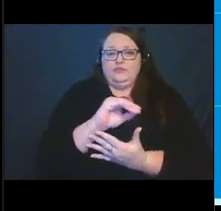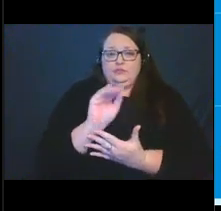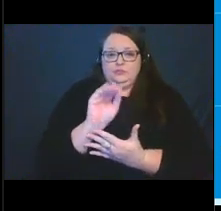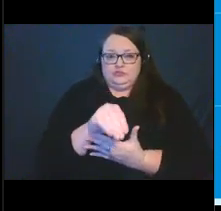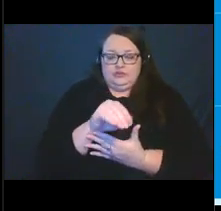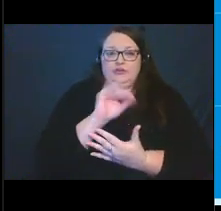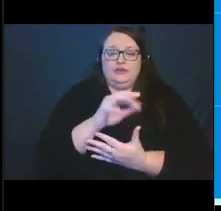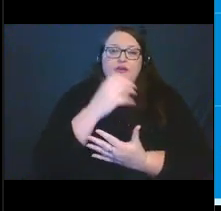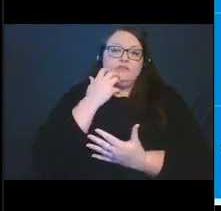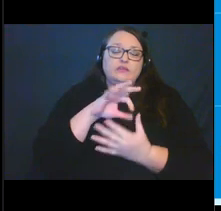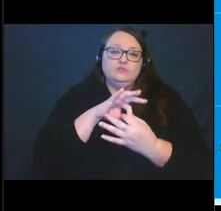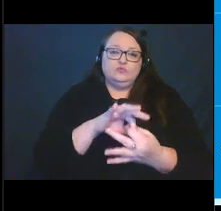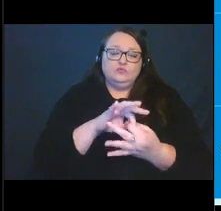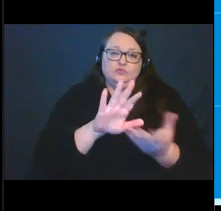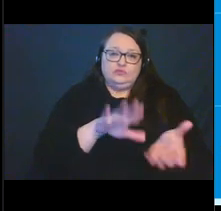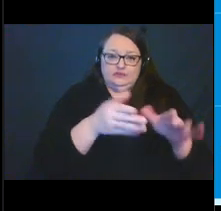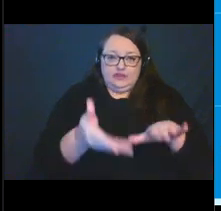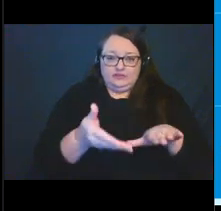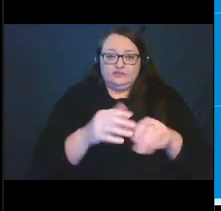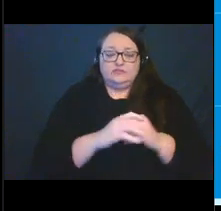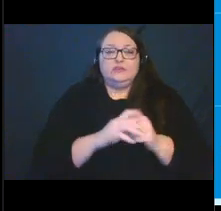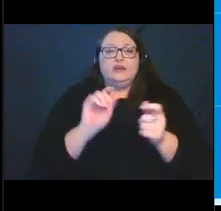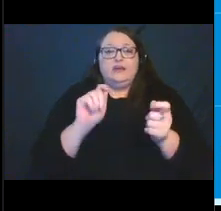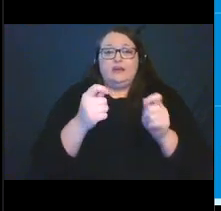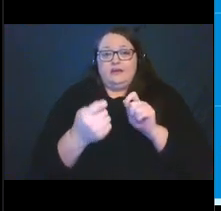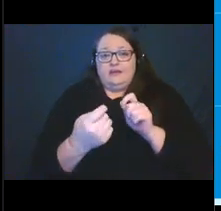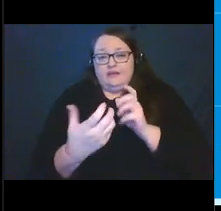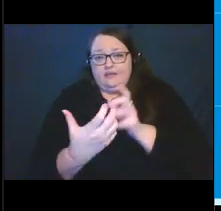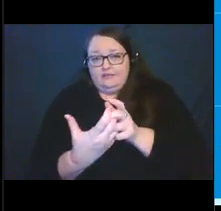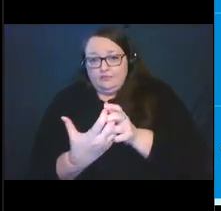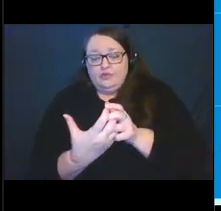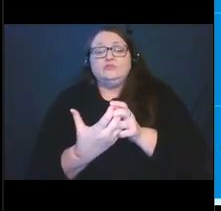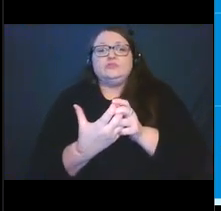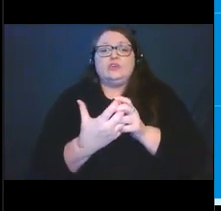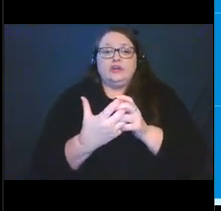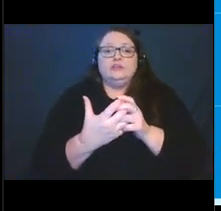Acclimation is also accounted for with a different formulation of the orange threshold stairsteps in